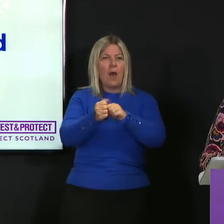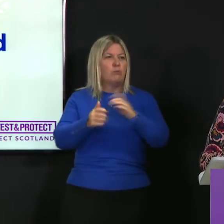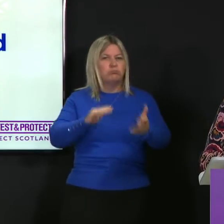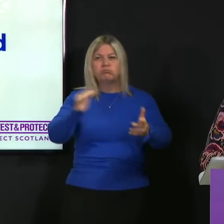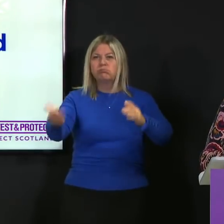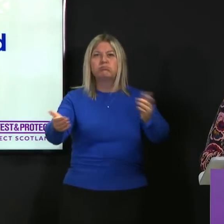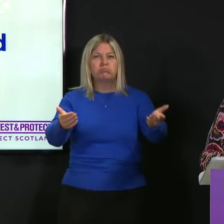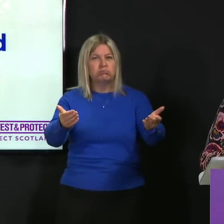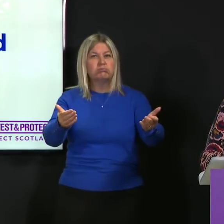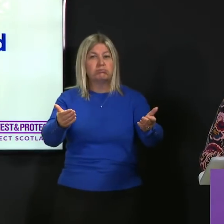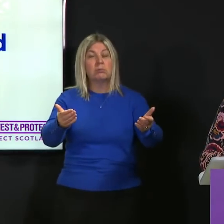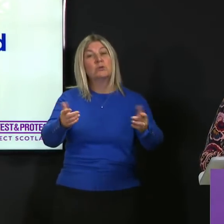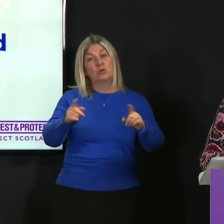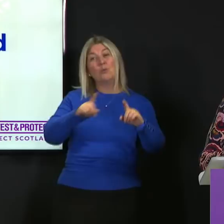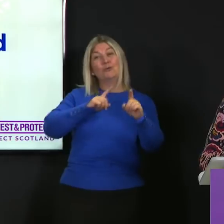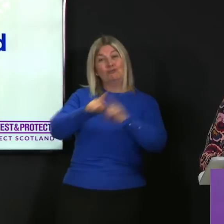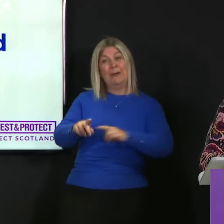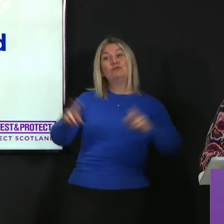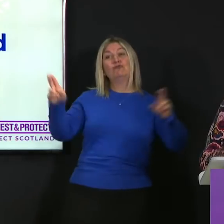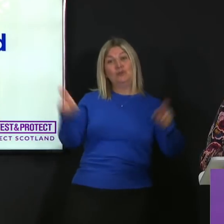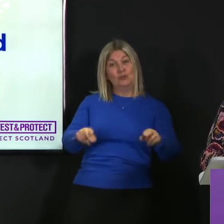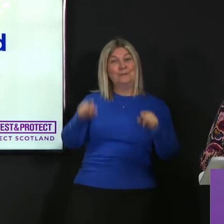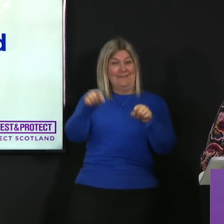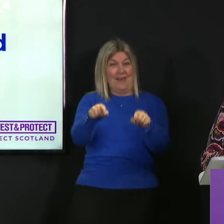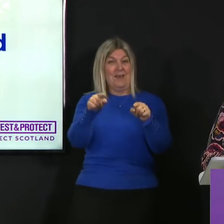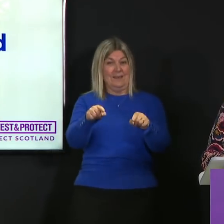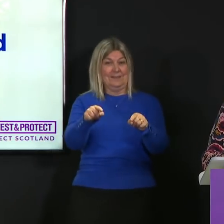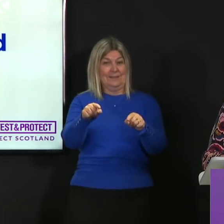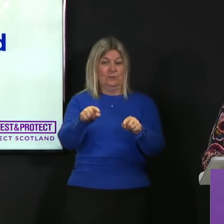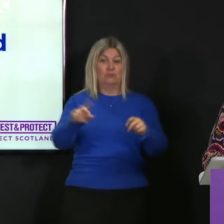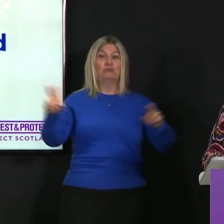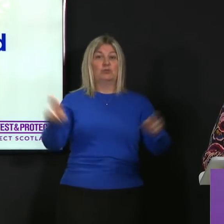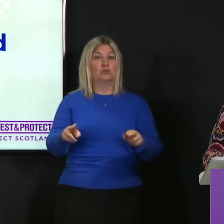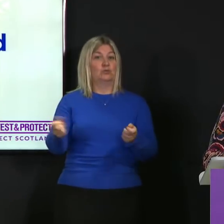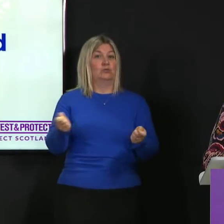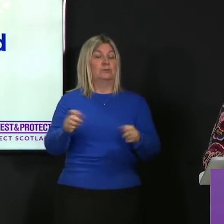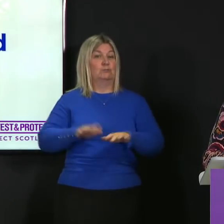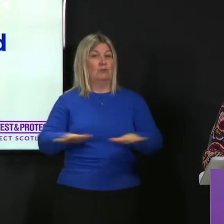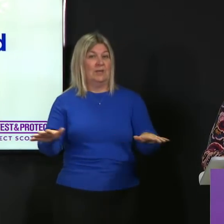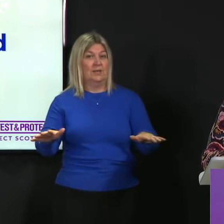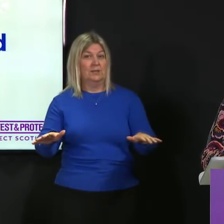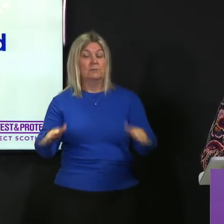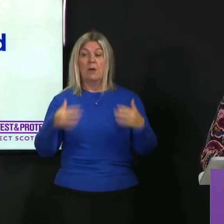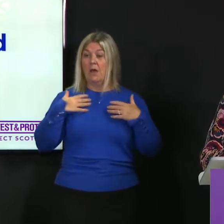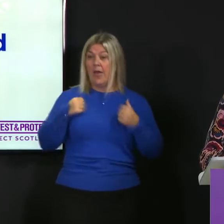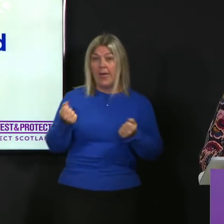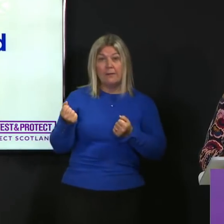ideal, and it's within our grasp. But also the health systems are geared up, we know a lot more